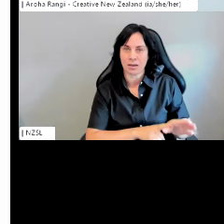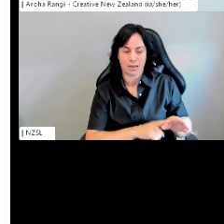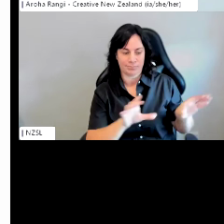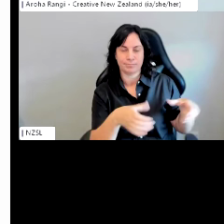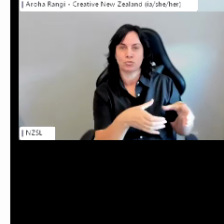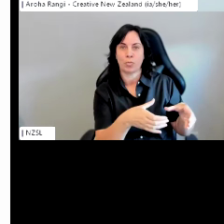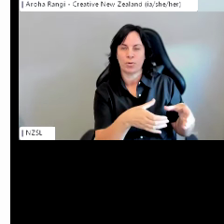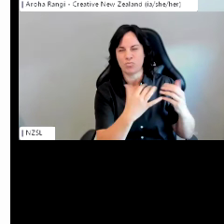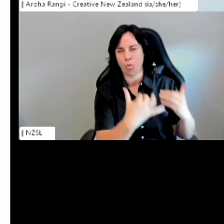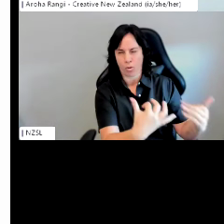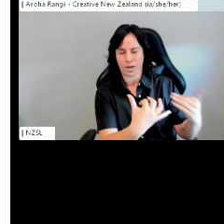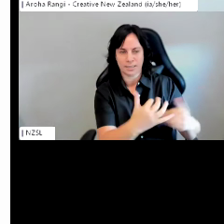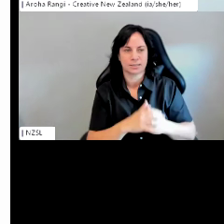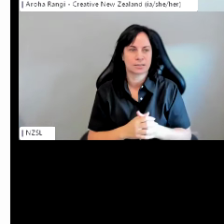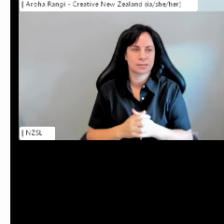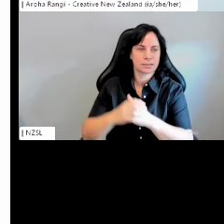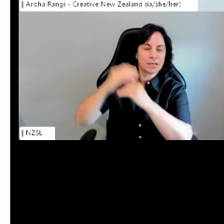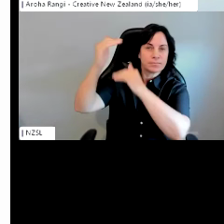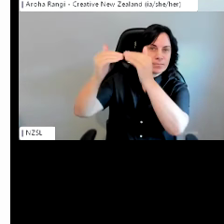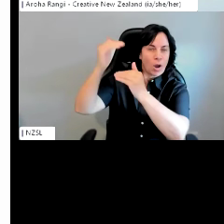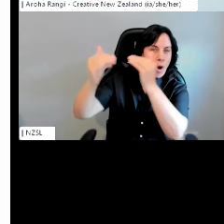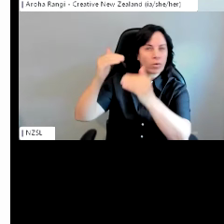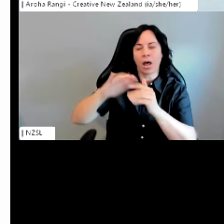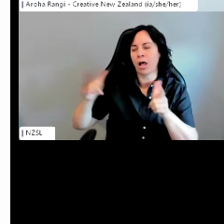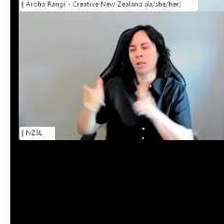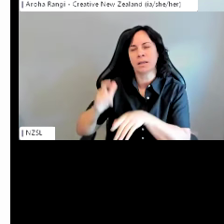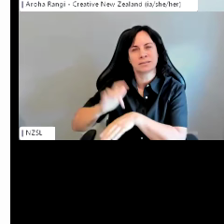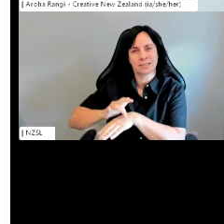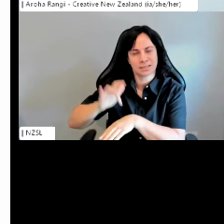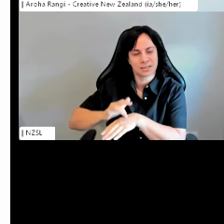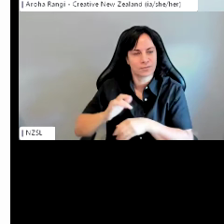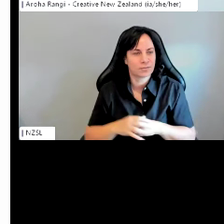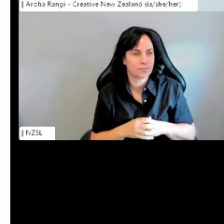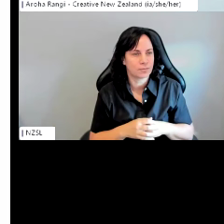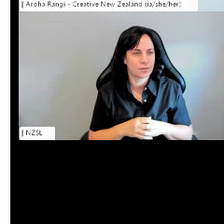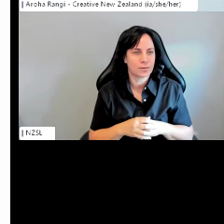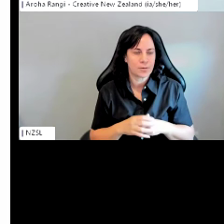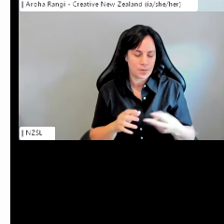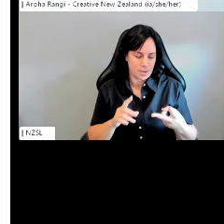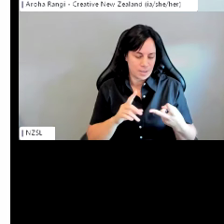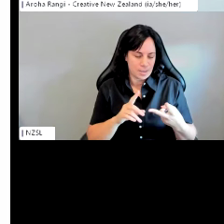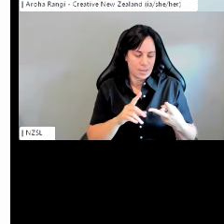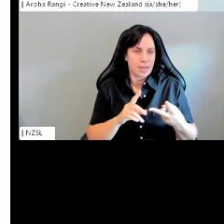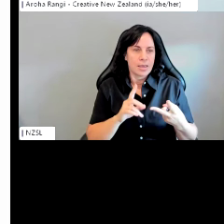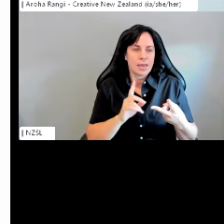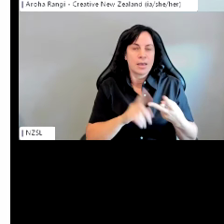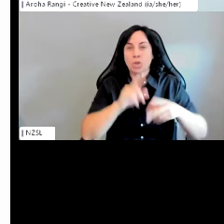So older audiences are less price sensitive. Um but also it's about diversity. So Māori audiences,